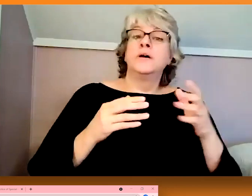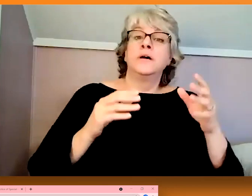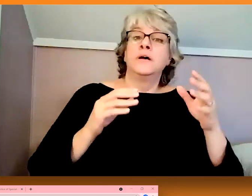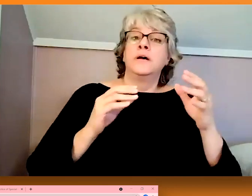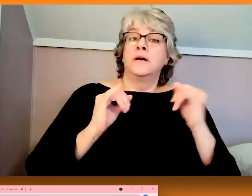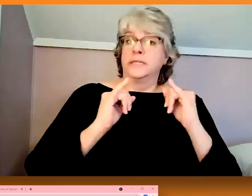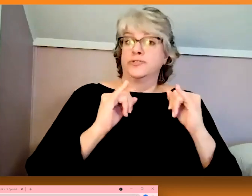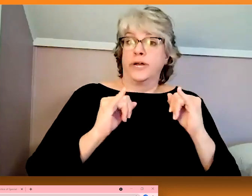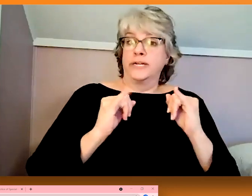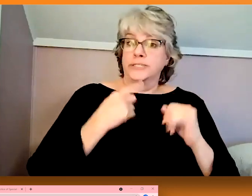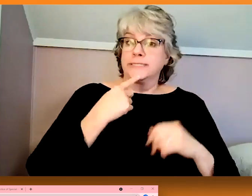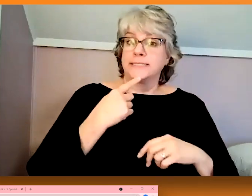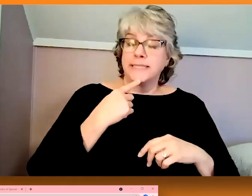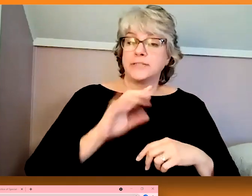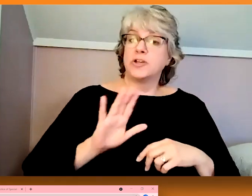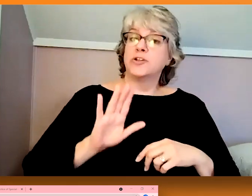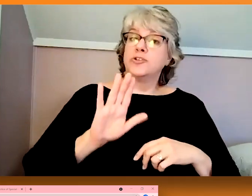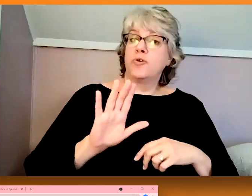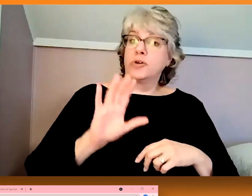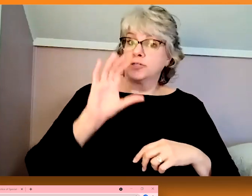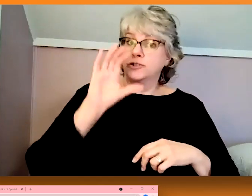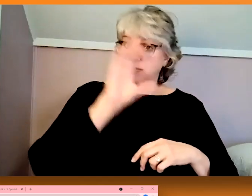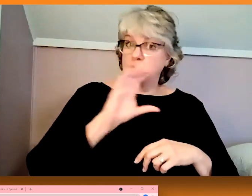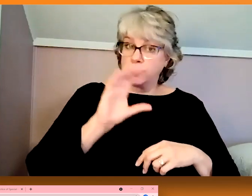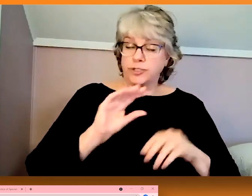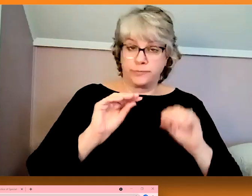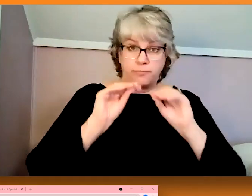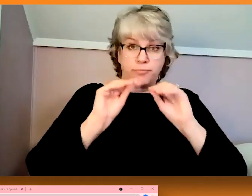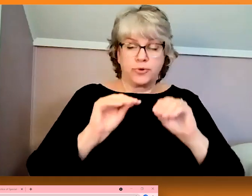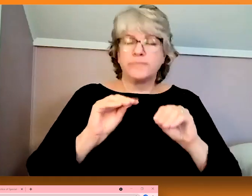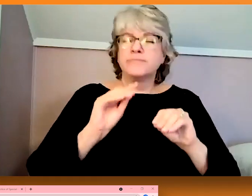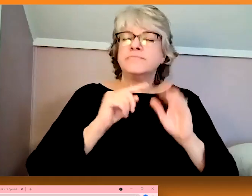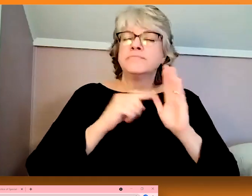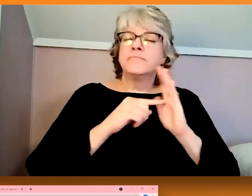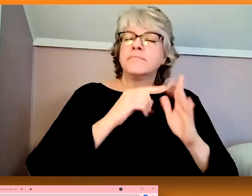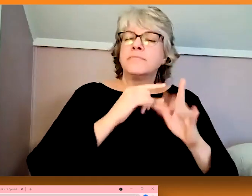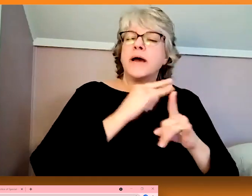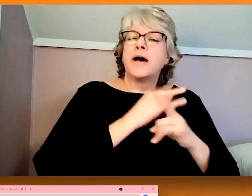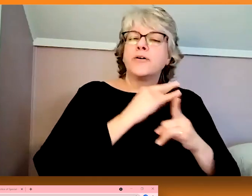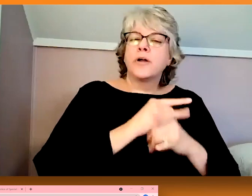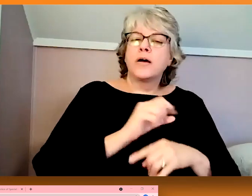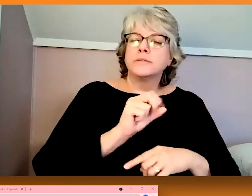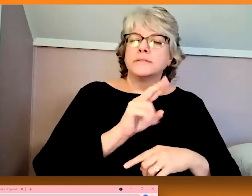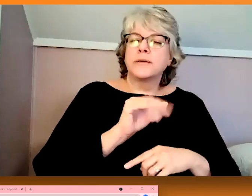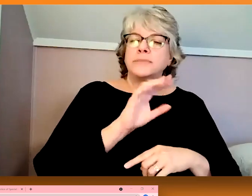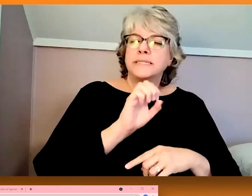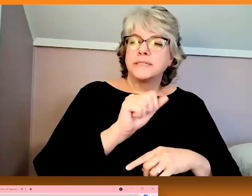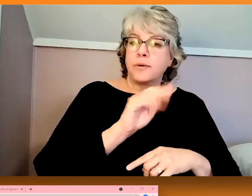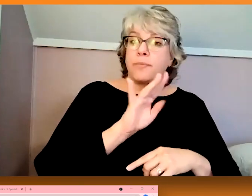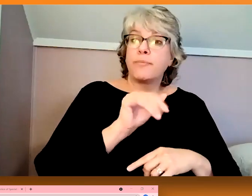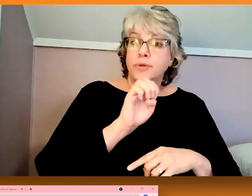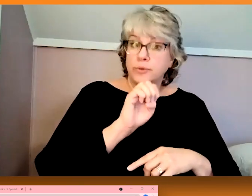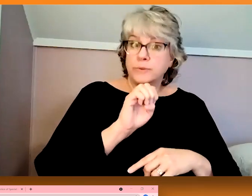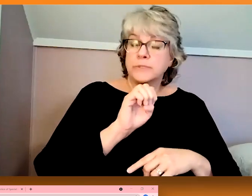the substance abuse alcohol search that we did-- when new opportunities come into GrantForward--